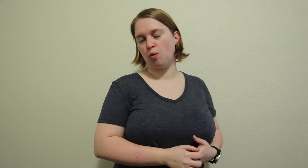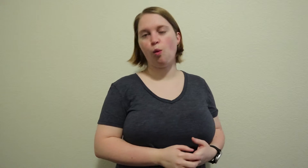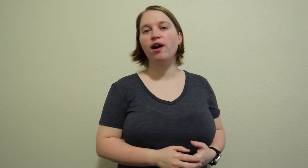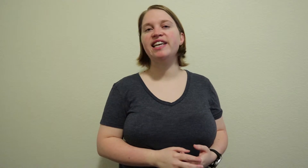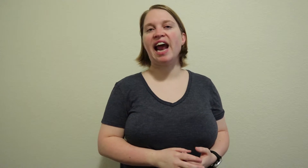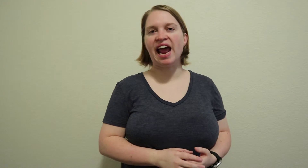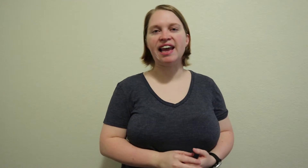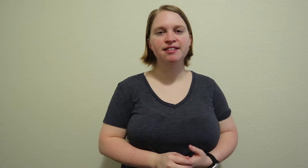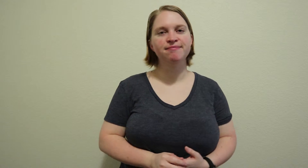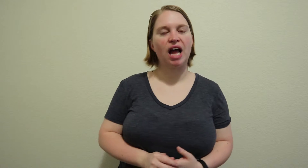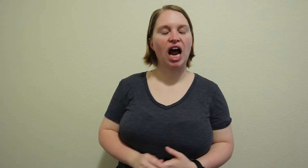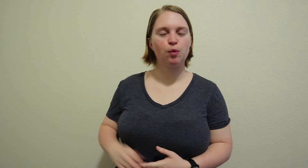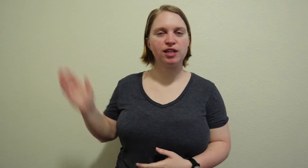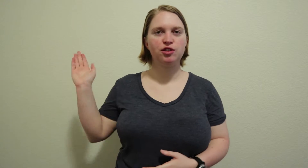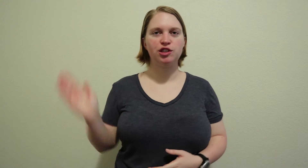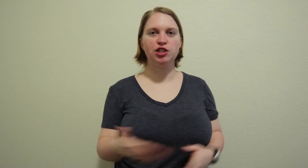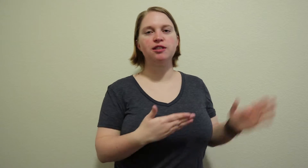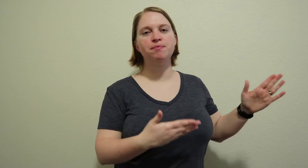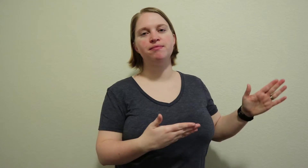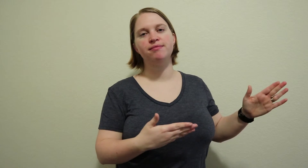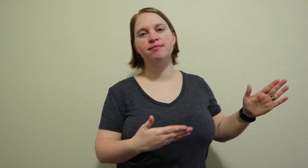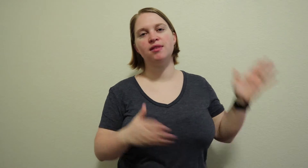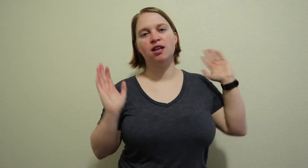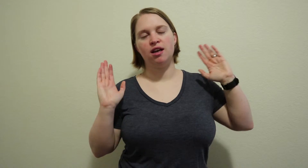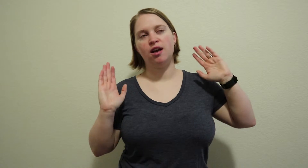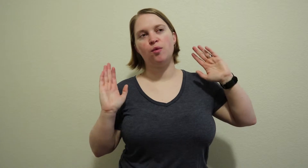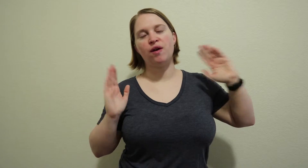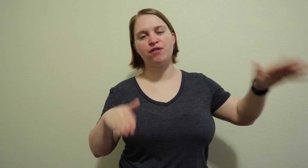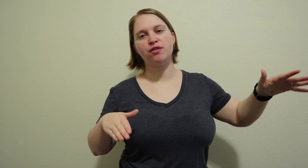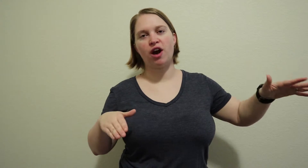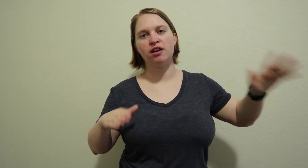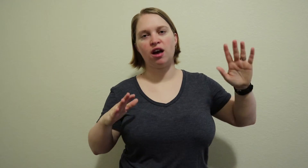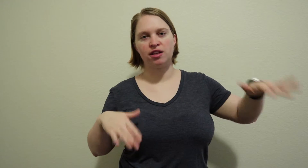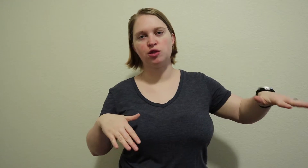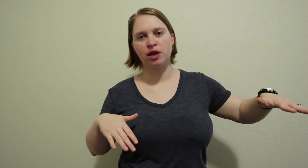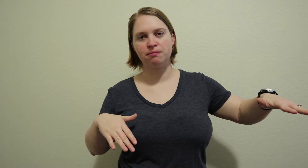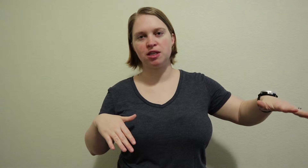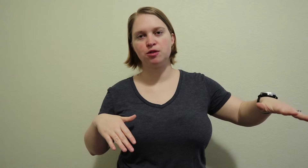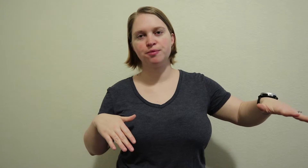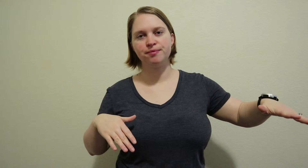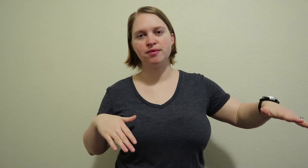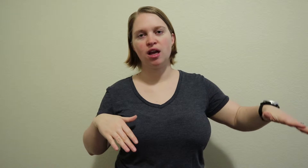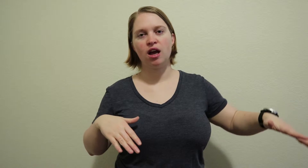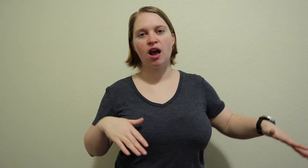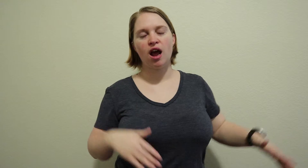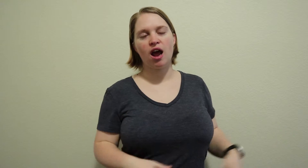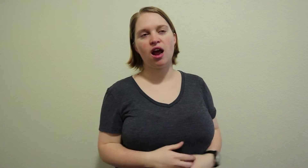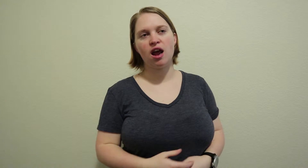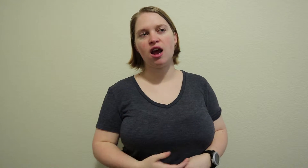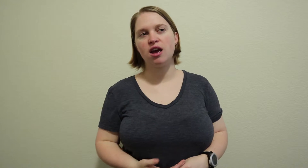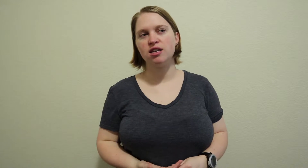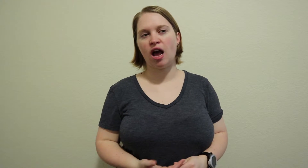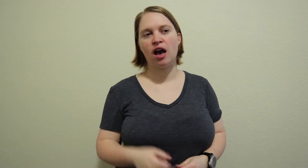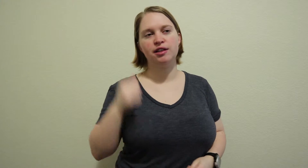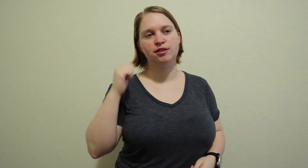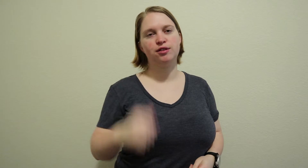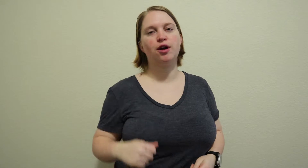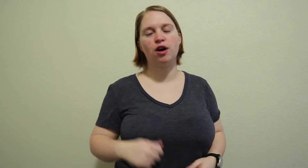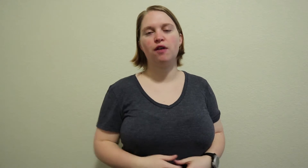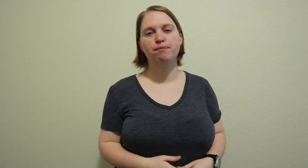One day, I went to the gym, went for a run on the treadmill and I took off my